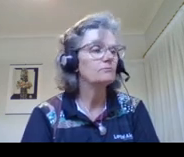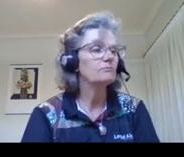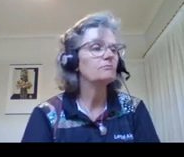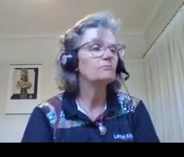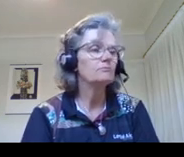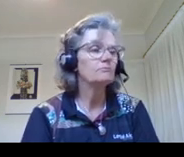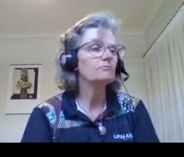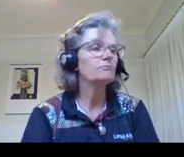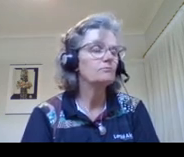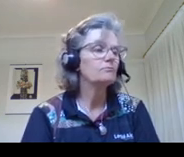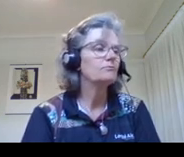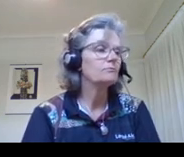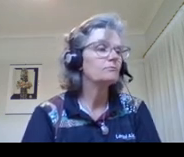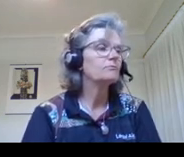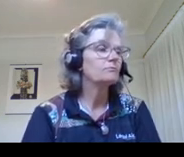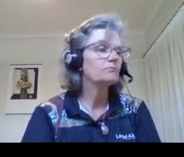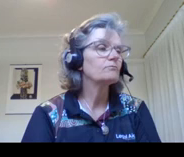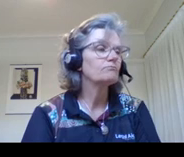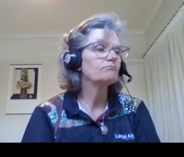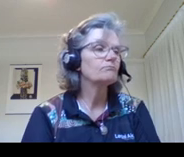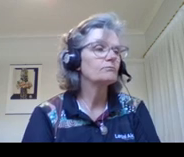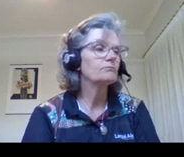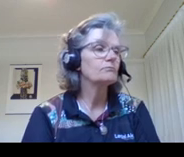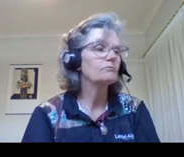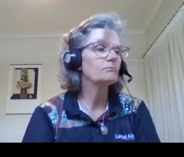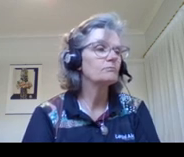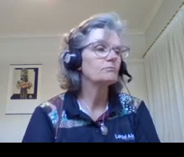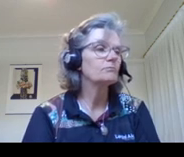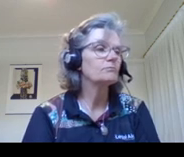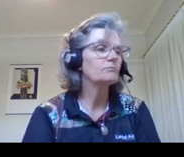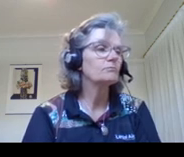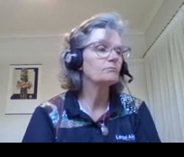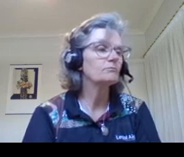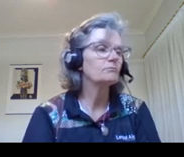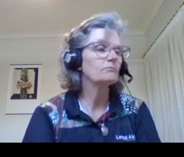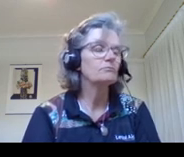sort of technology professional toto give advice about those kinds of things and we'll be talking